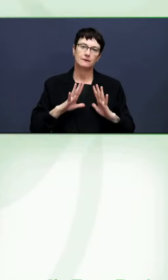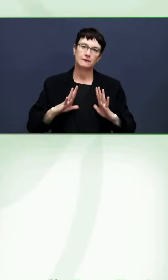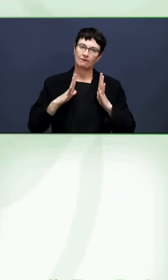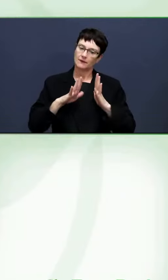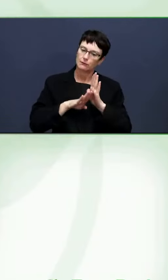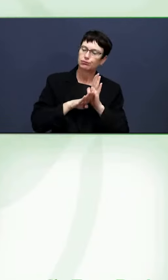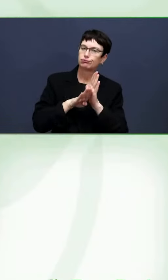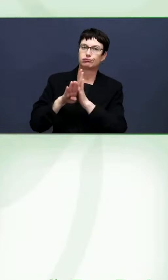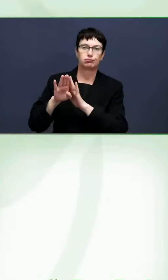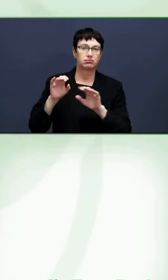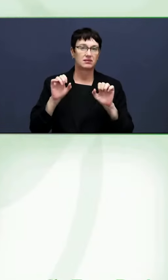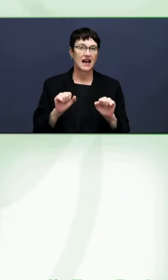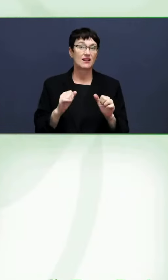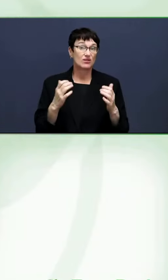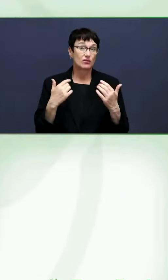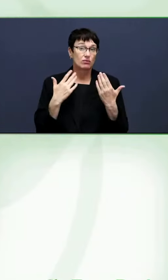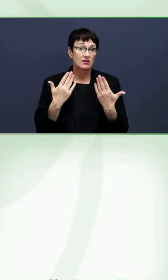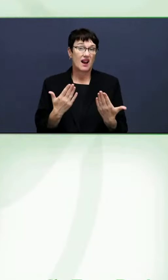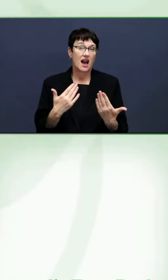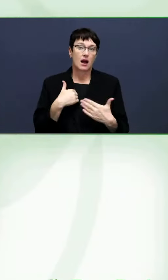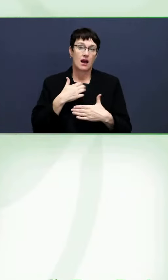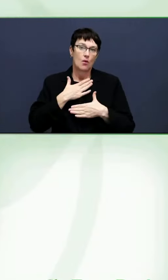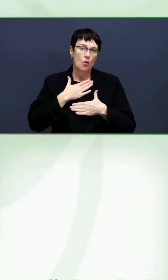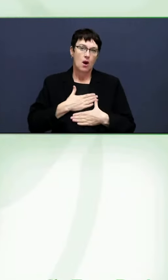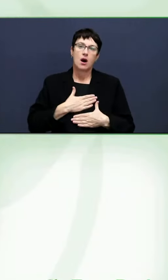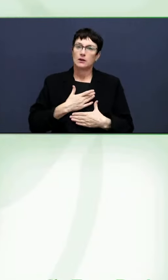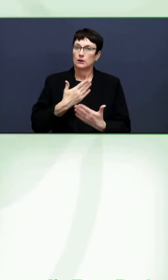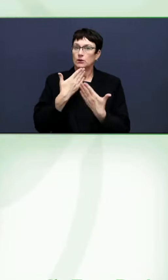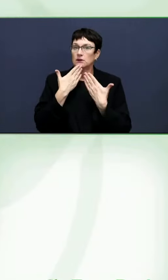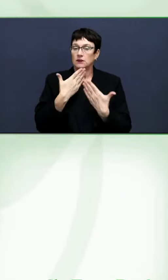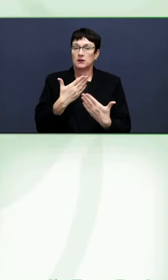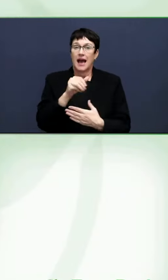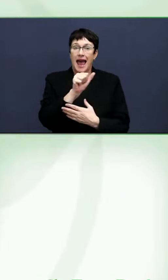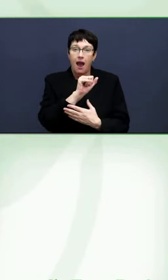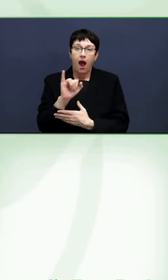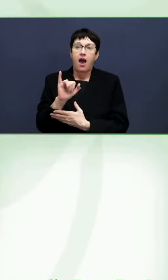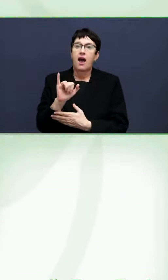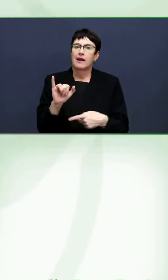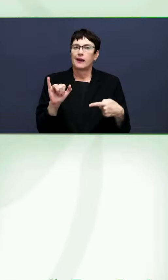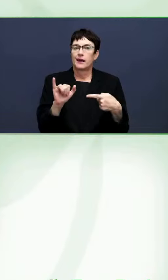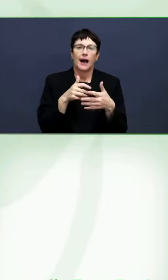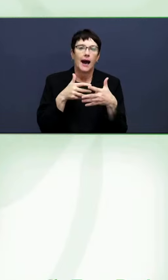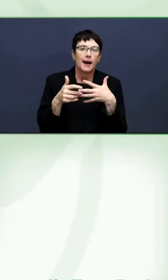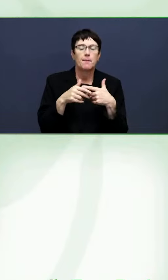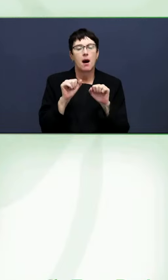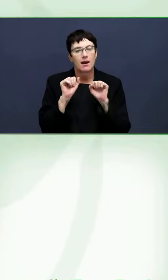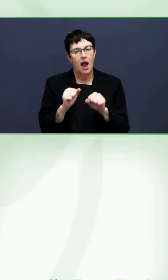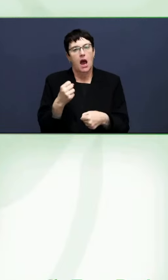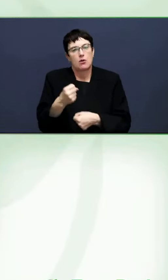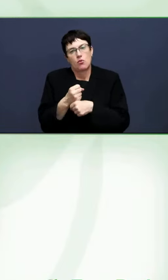Thank you. Thank you, everybody. Thanks a lot.